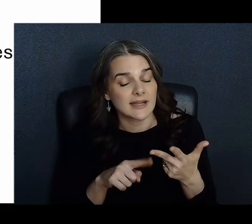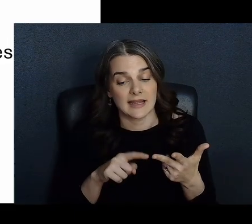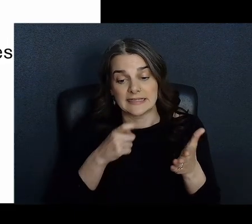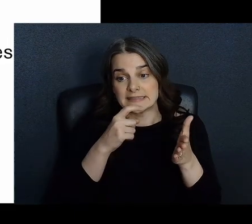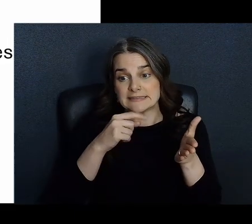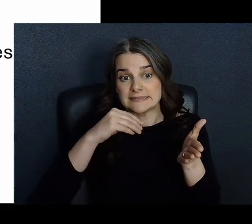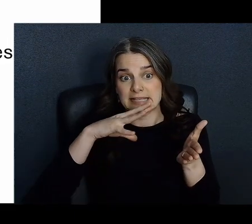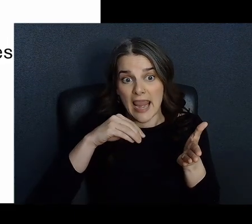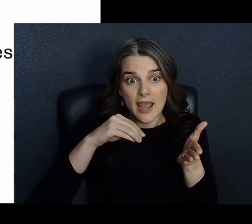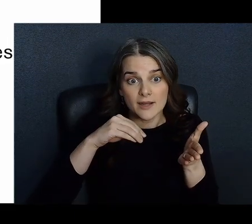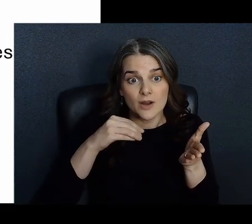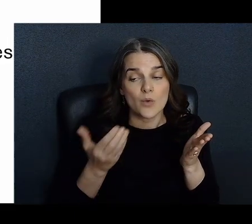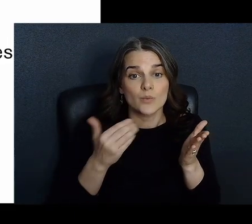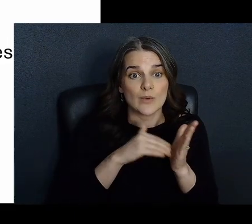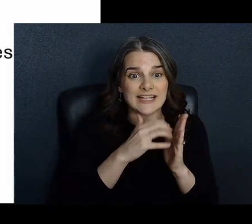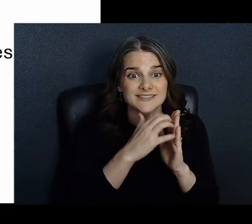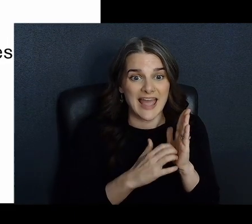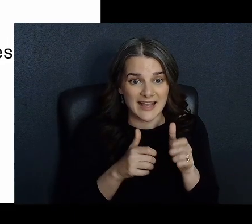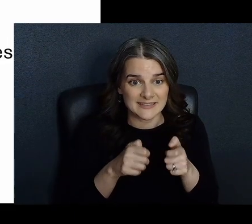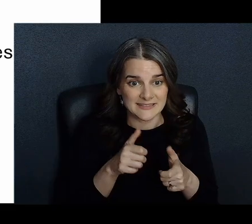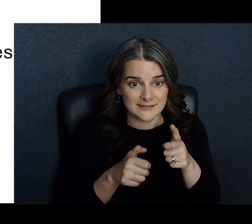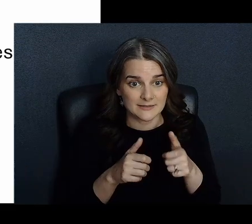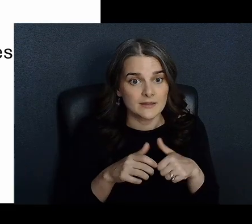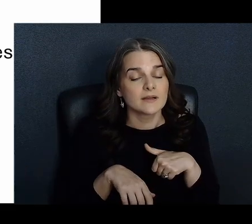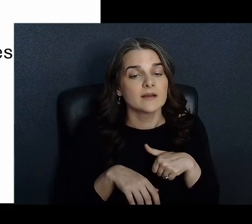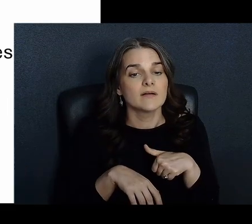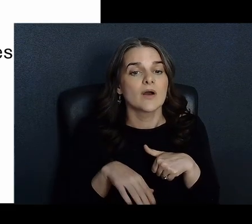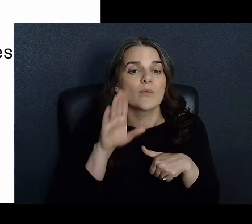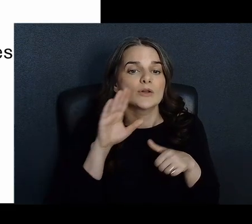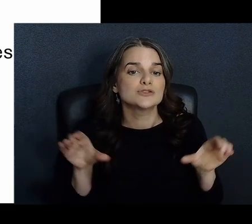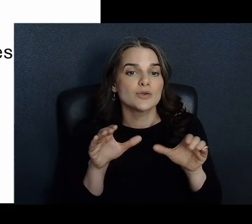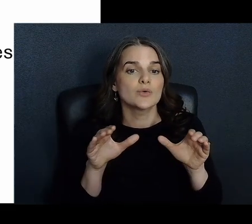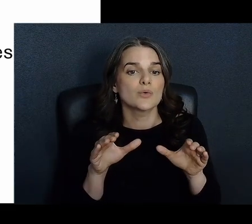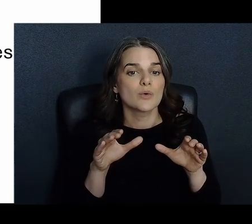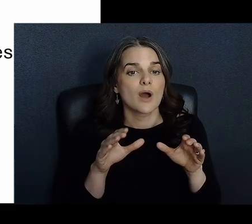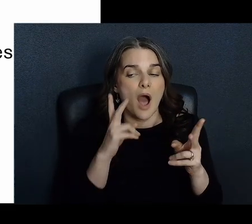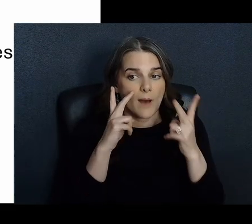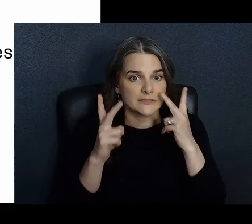by taking a picture and it will do the optical character recognition, which I mentioned earlier.